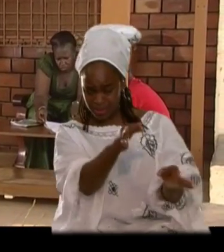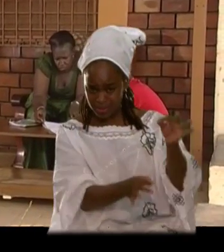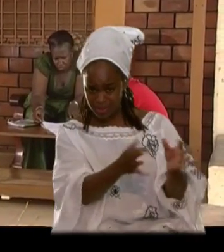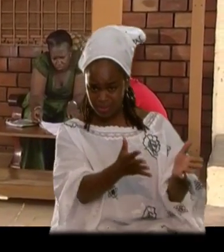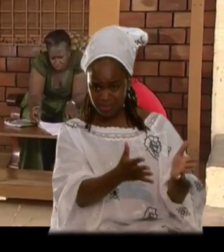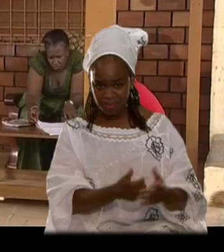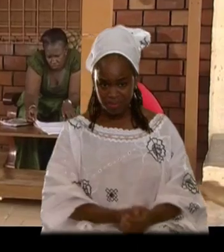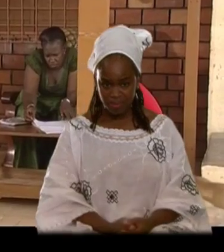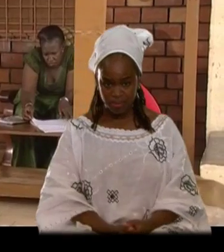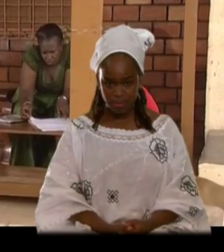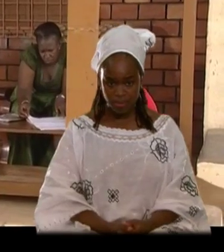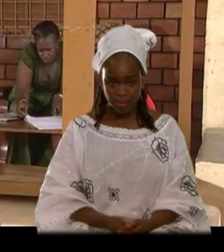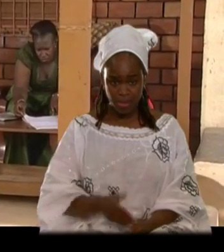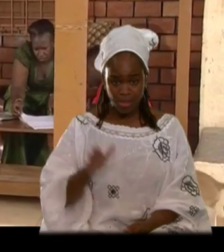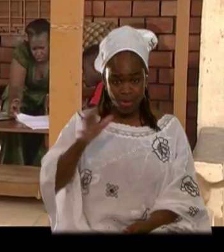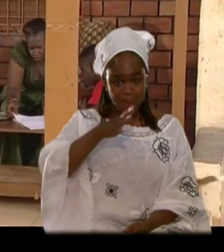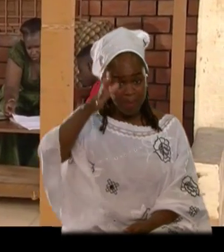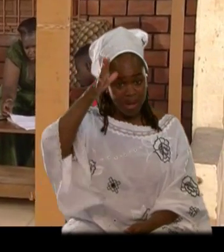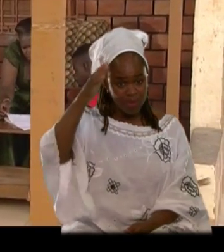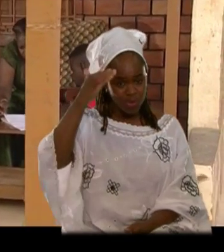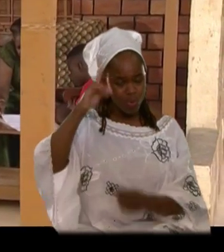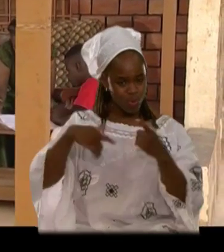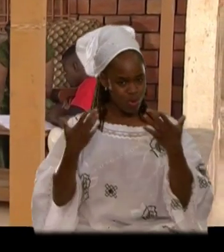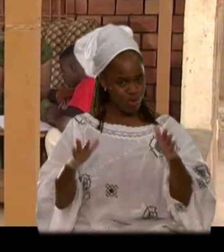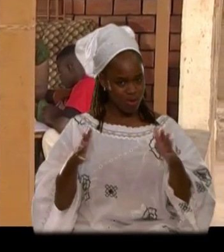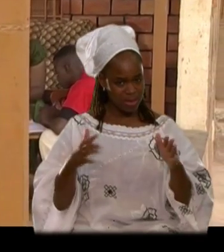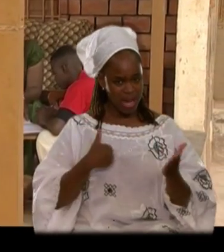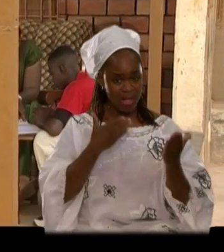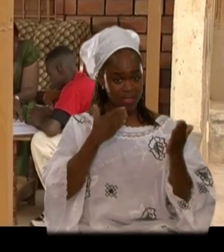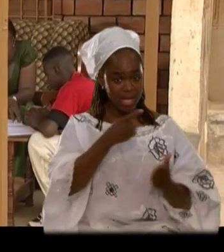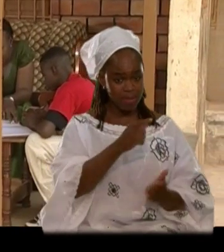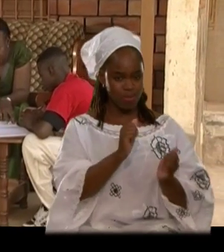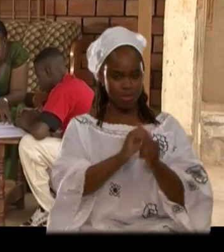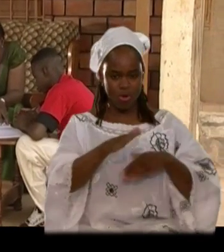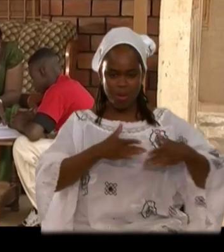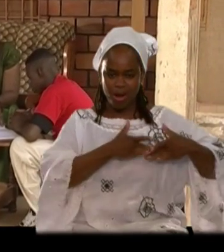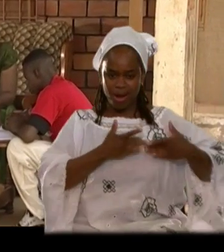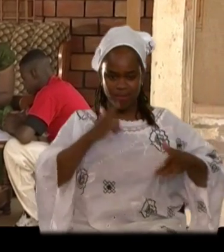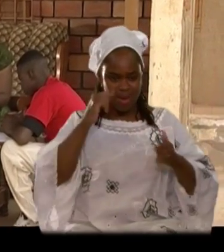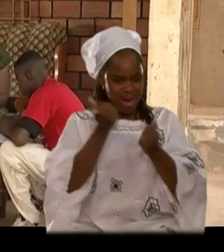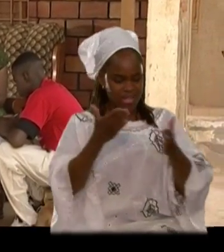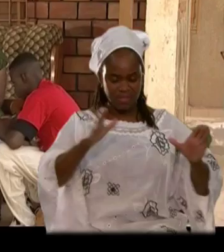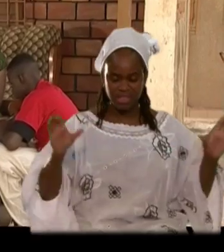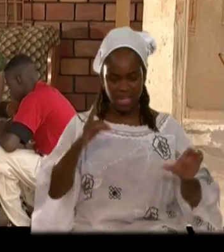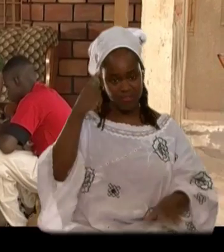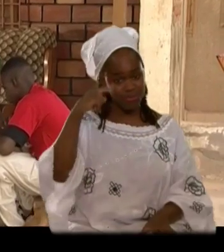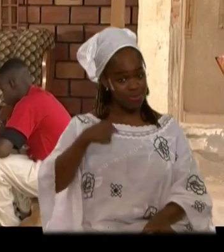Your parents know about it already. And I thank them with all my heart for everything they've done for me.